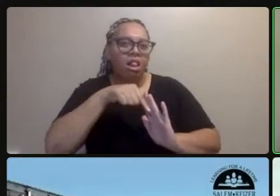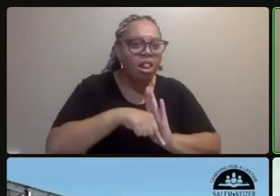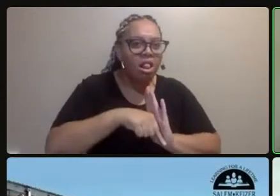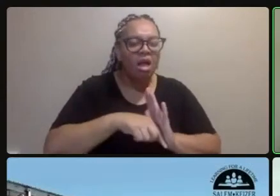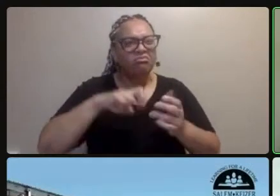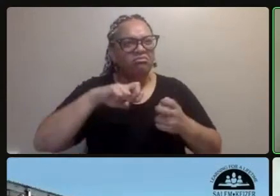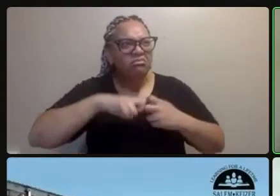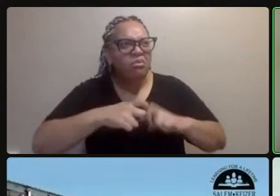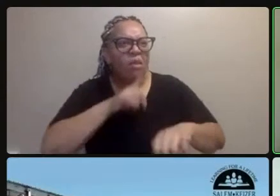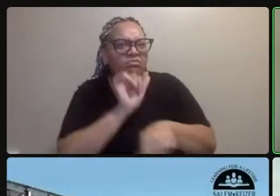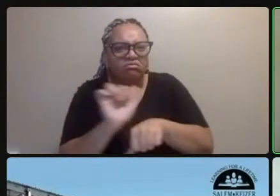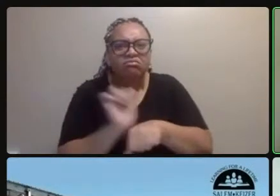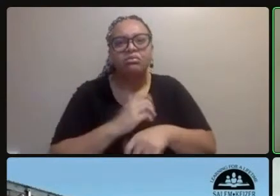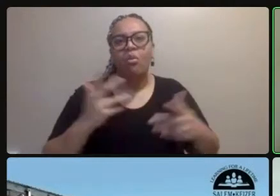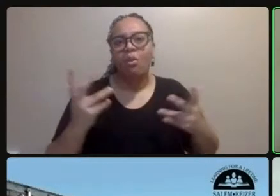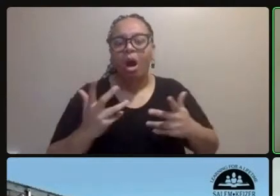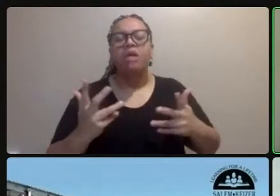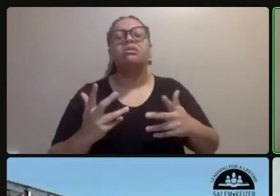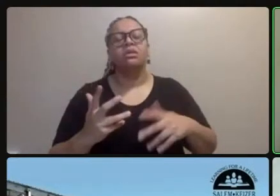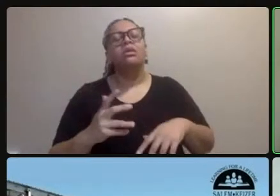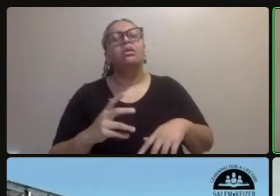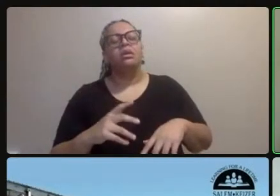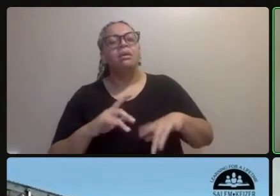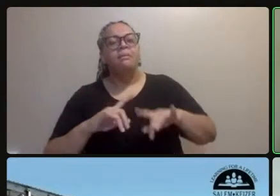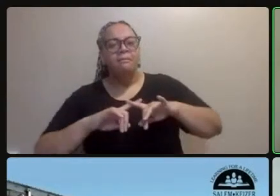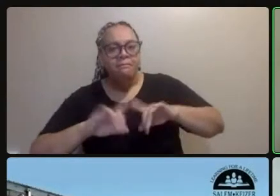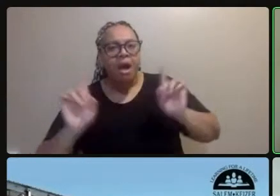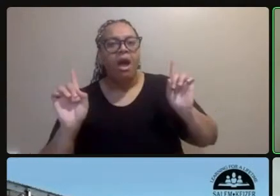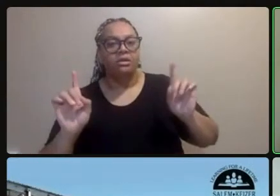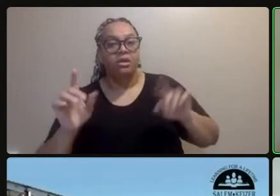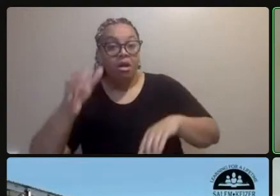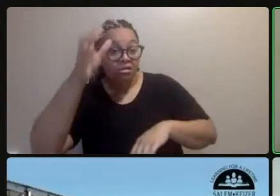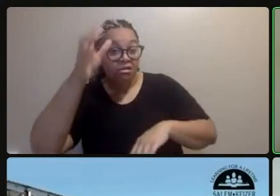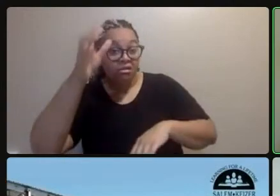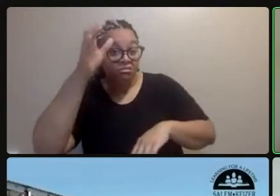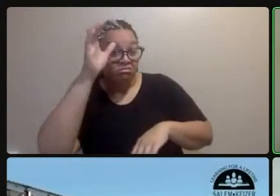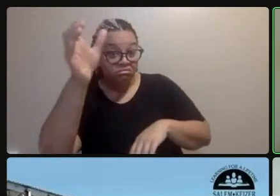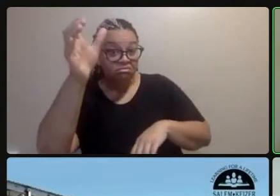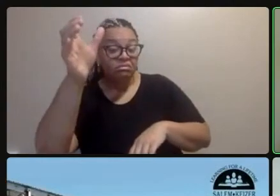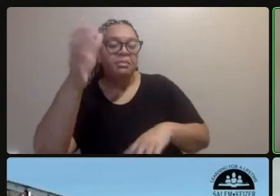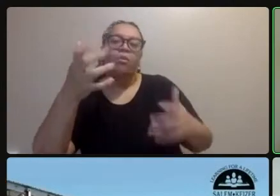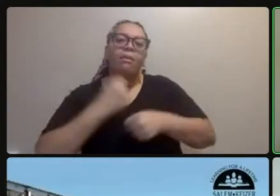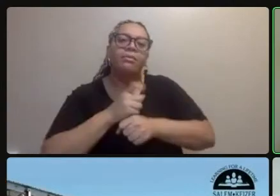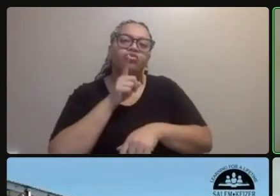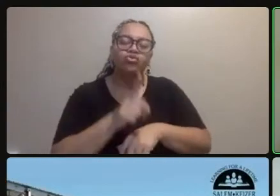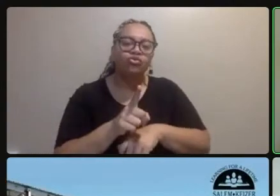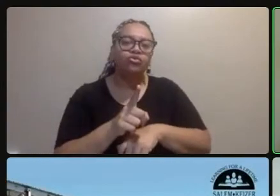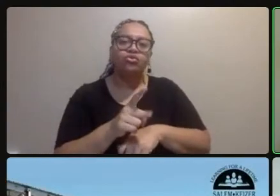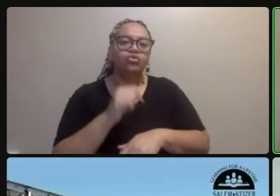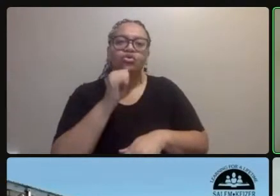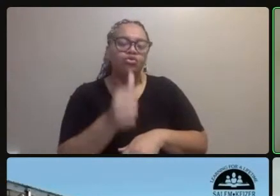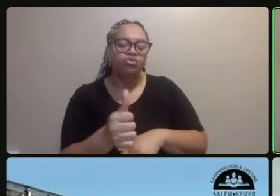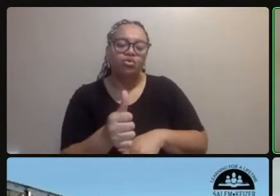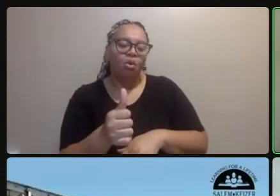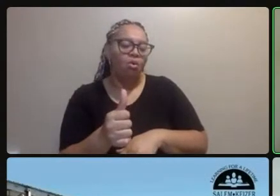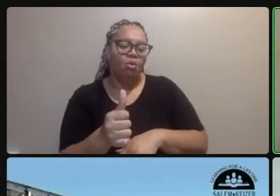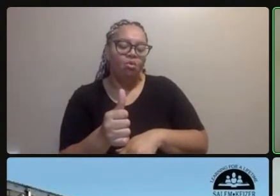BY DAN HEATH WHICH IS REALLY LOOKING AT GETTING AT THE ROOT